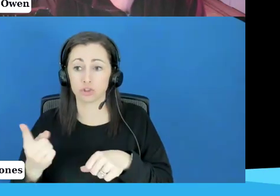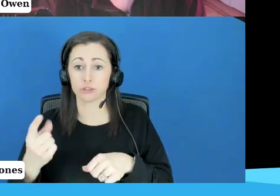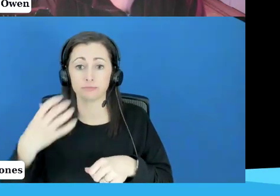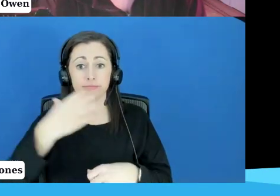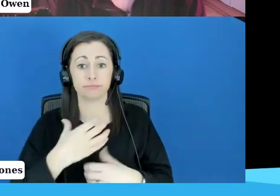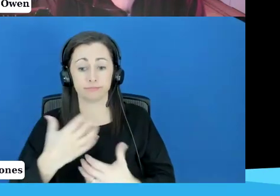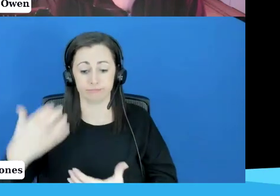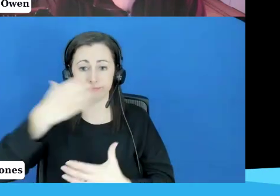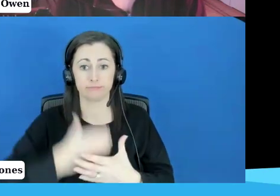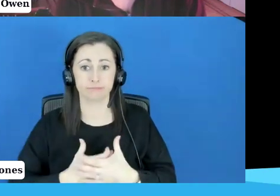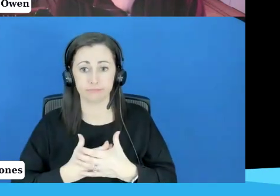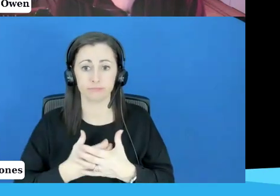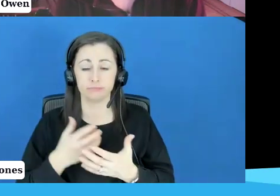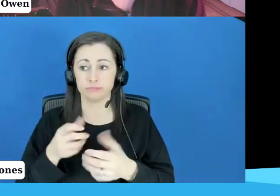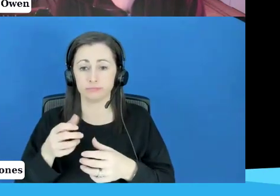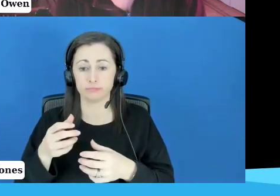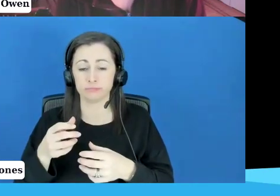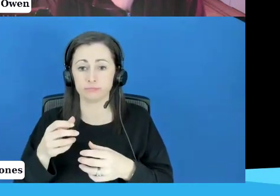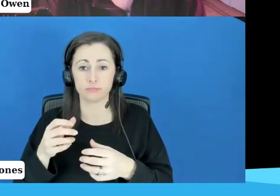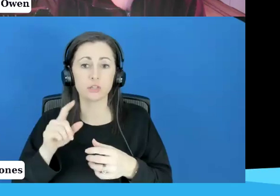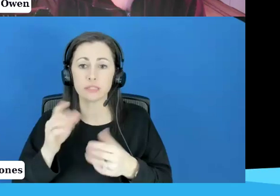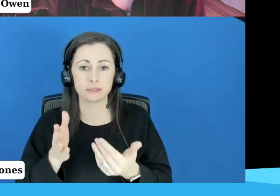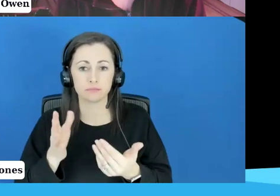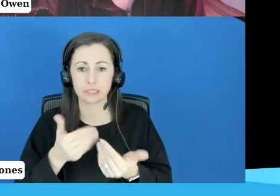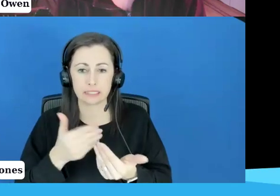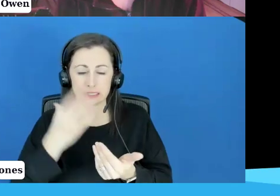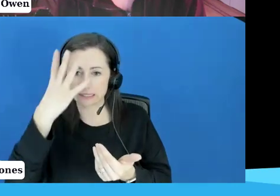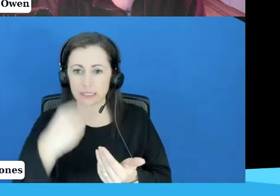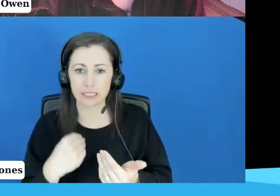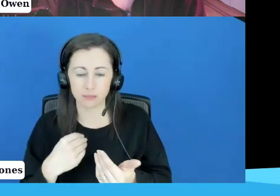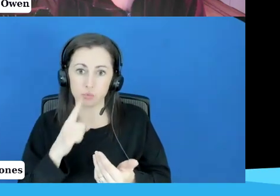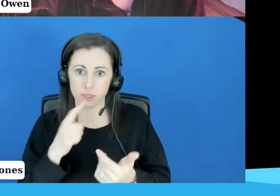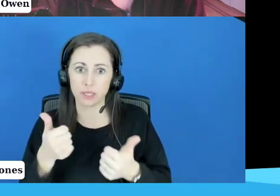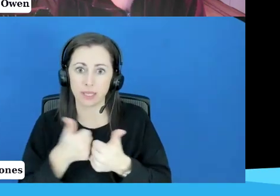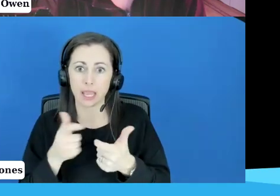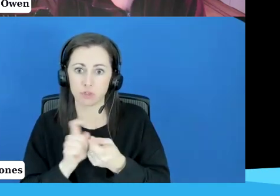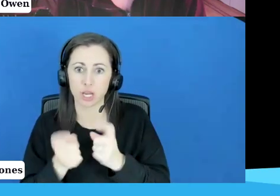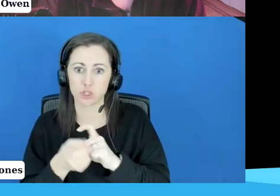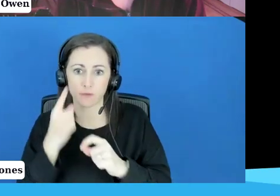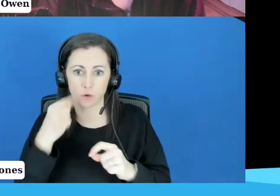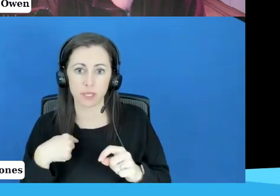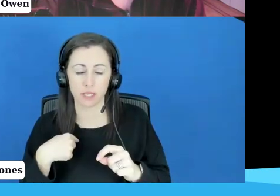the moment I put her in a stroller, I mean, in the baby carrier. That was a game changer for me, the baby carrier.